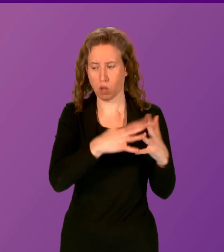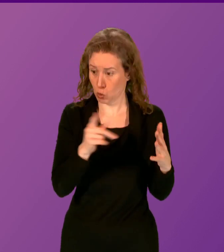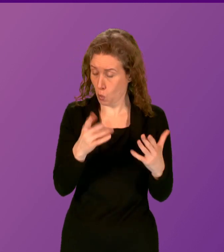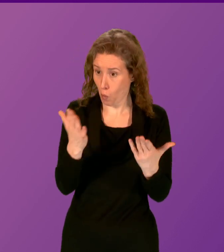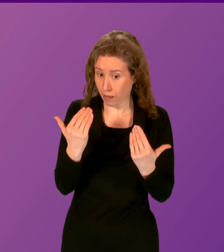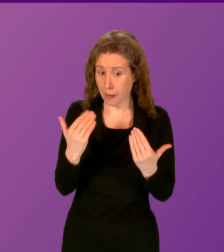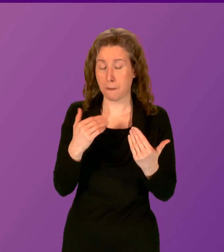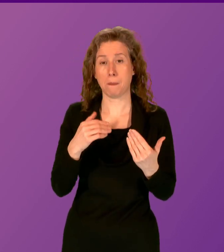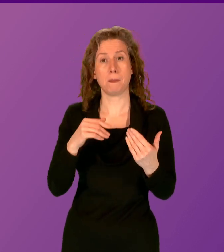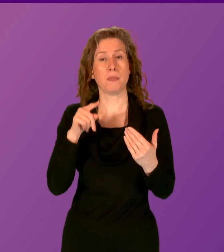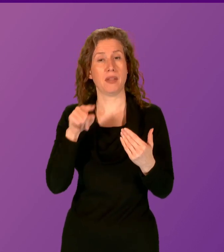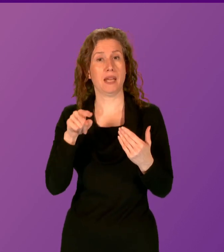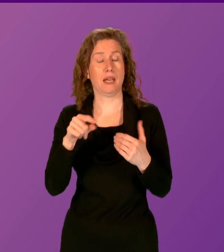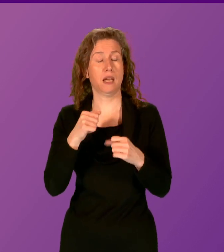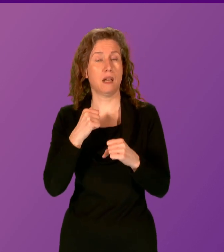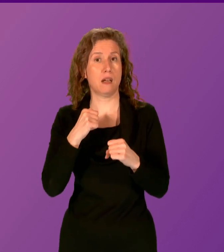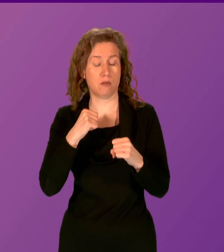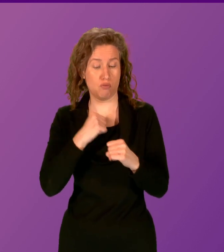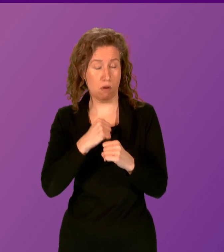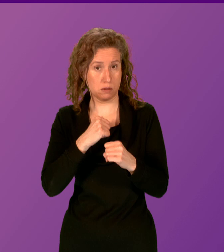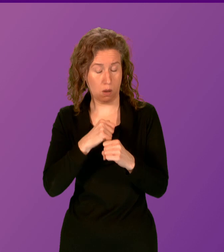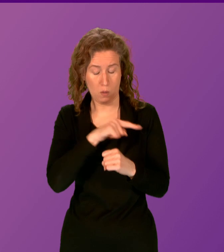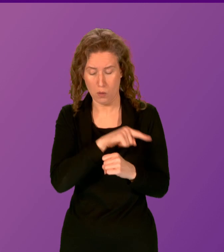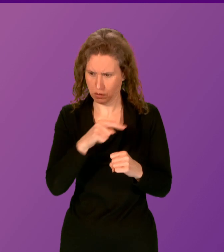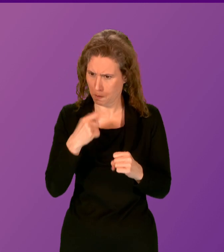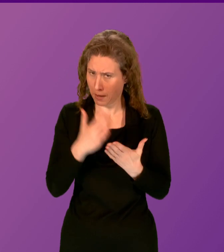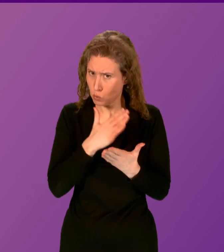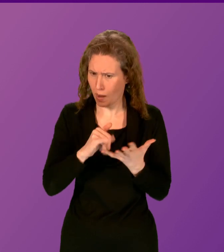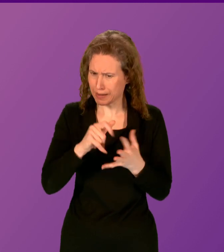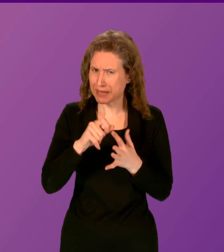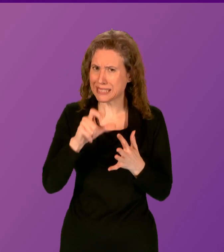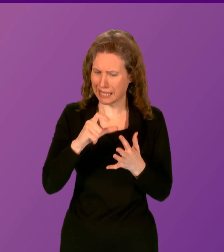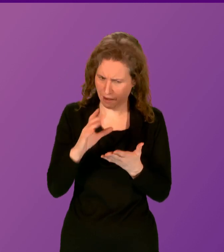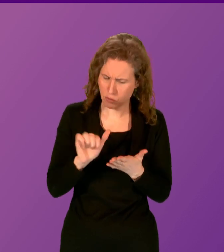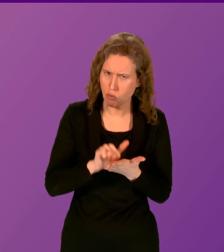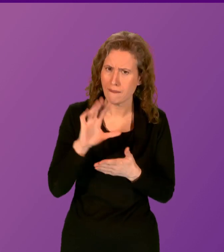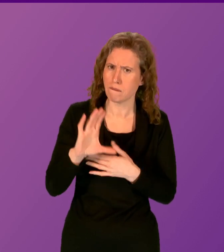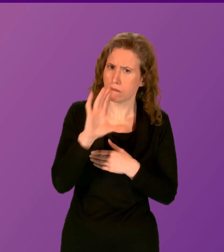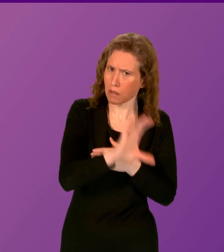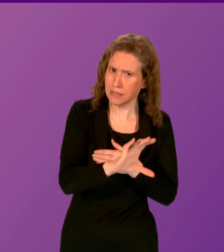If so, will he ensure that SPT has the funding necessary to ensure that it can be launched as soon as possible?